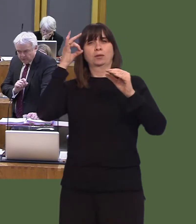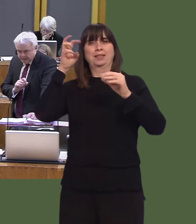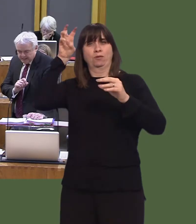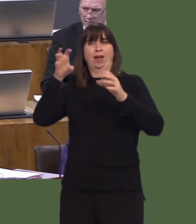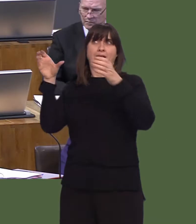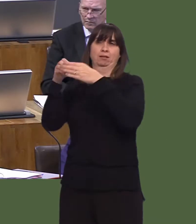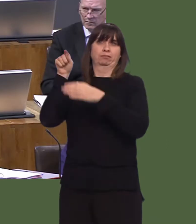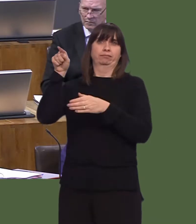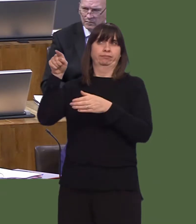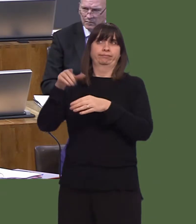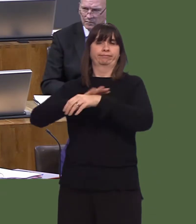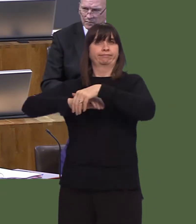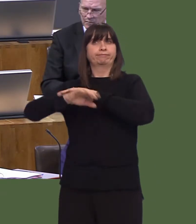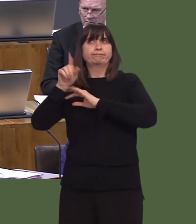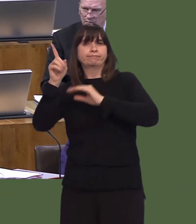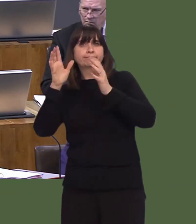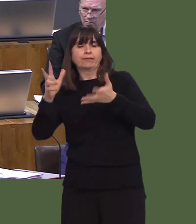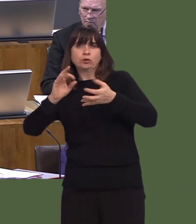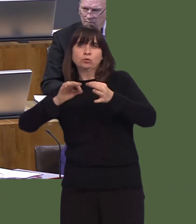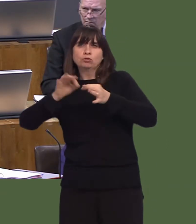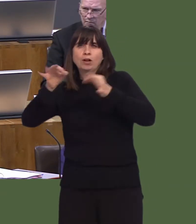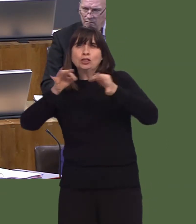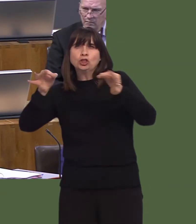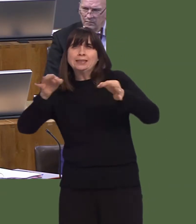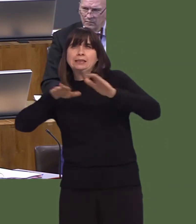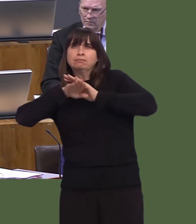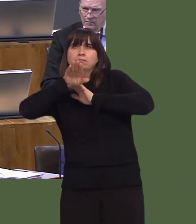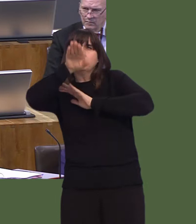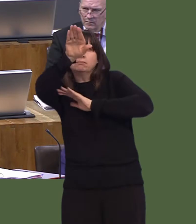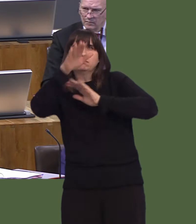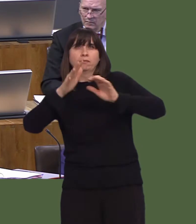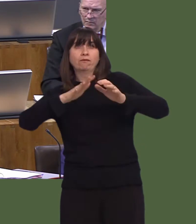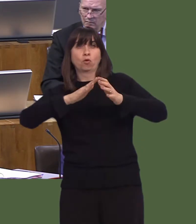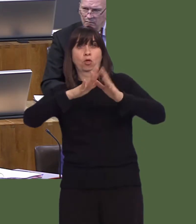task will be to provide strategic direction and leadership for the whole PCET sector,